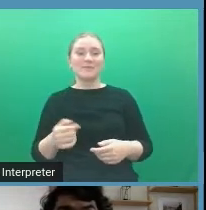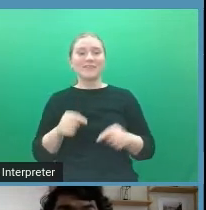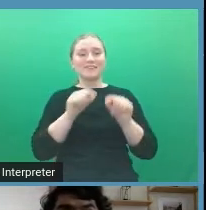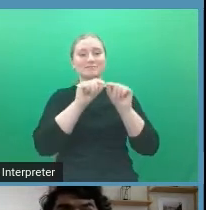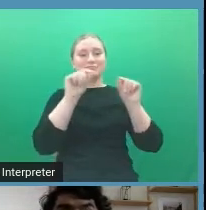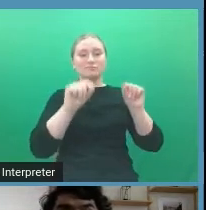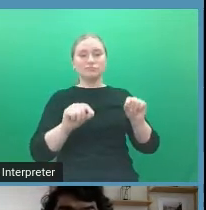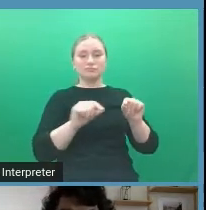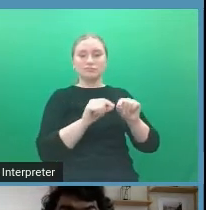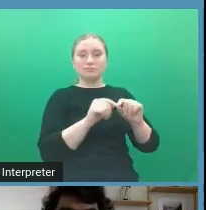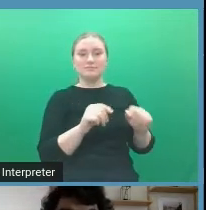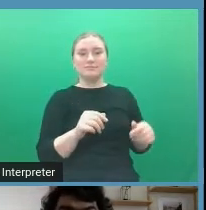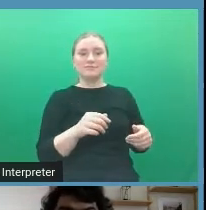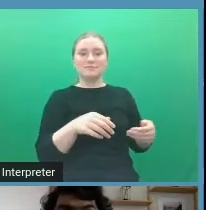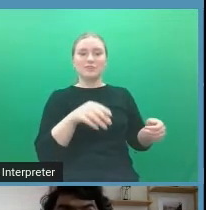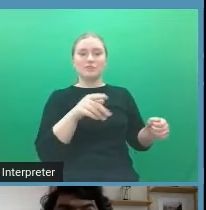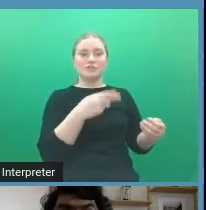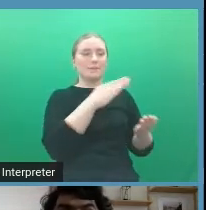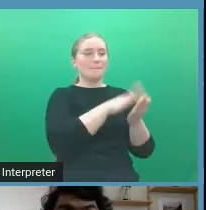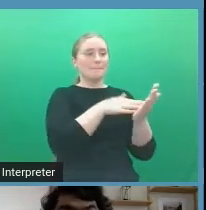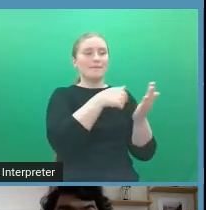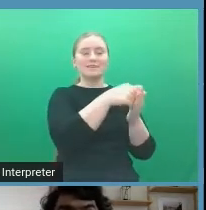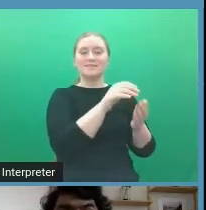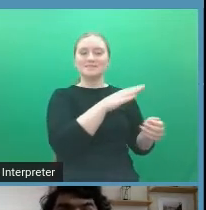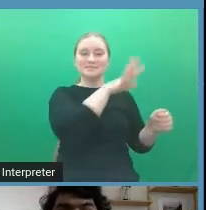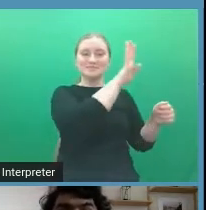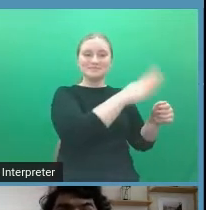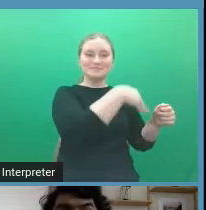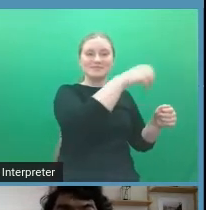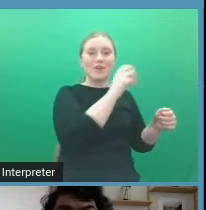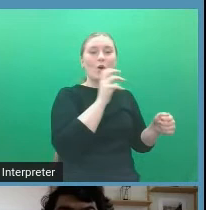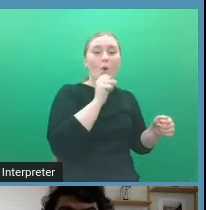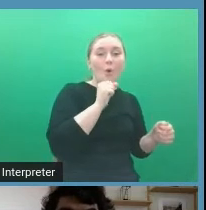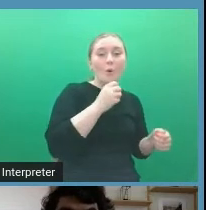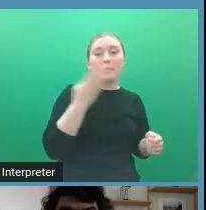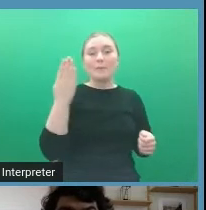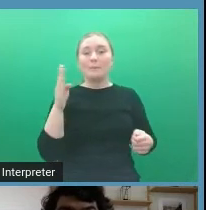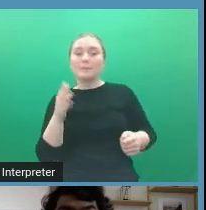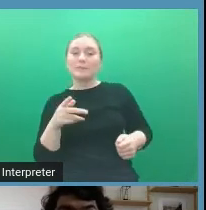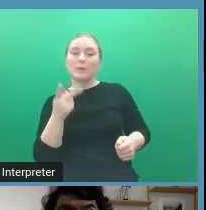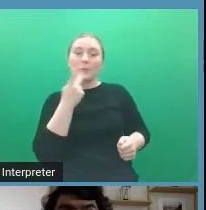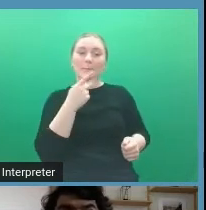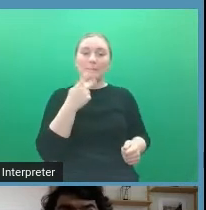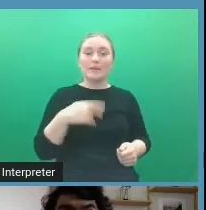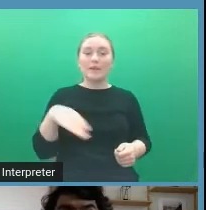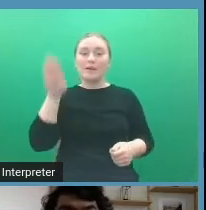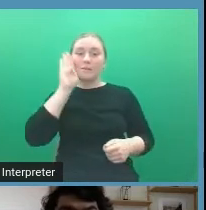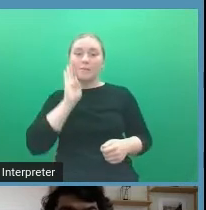in with colors from her palette, orange, blue, yellow, pink, brown, and a few shades of green.